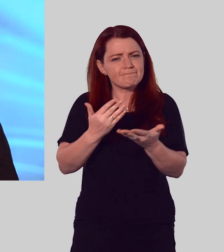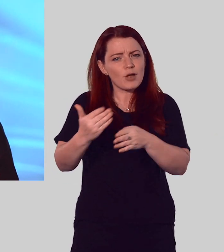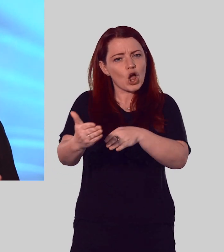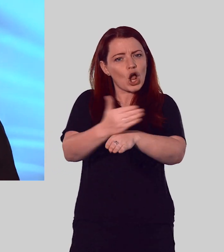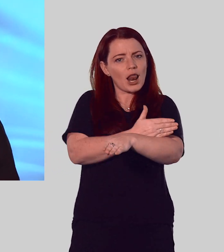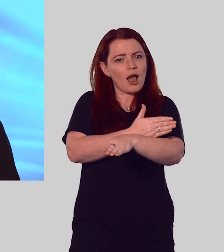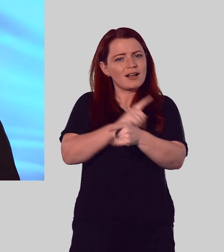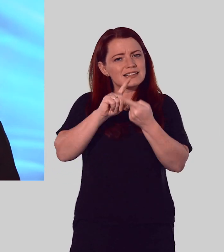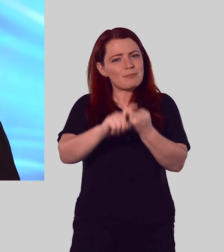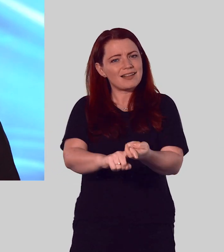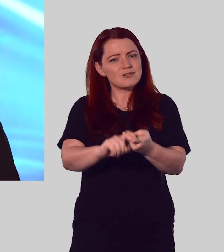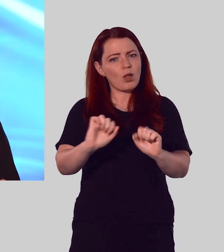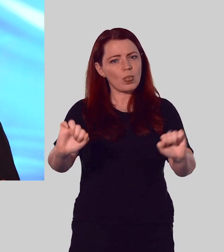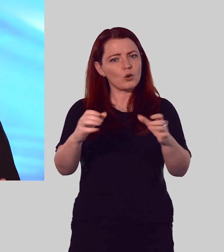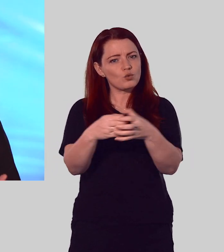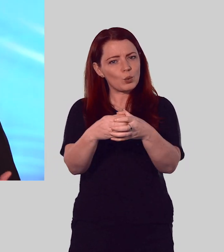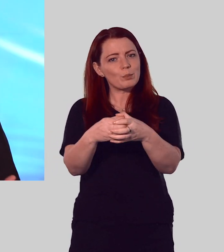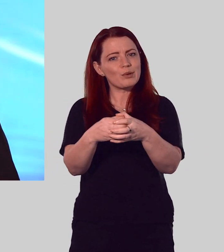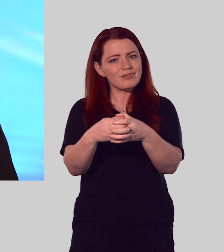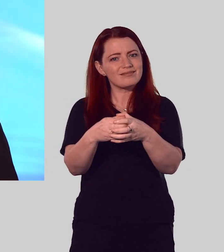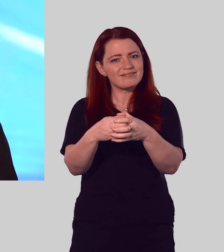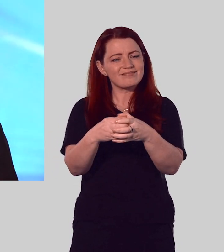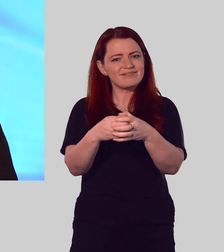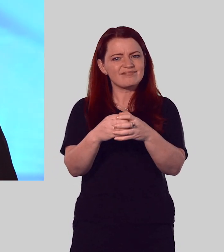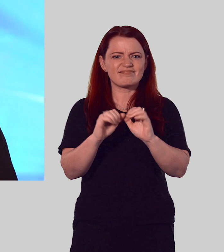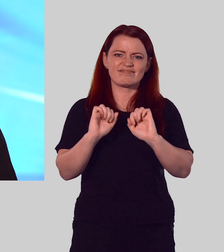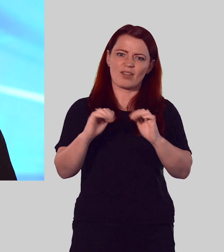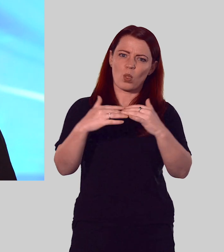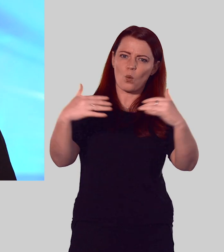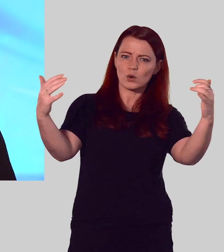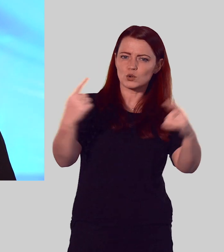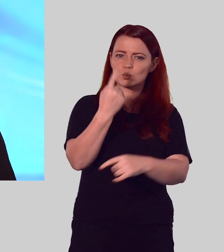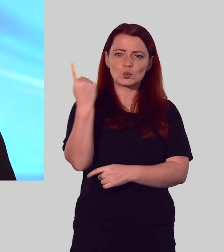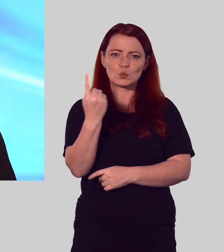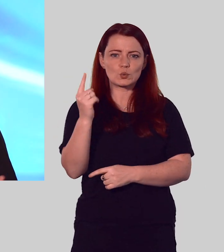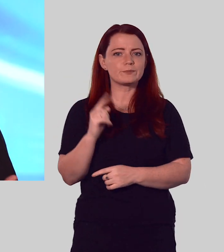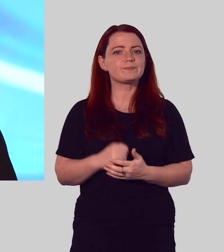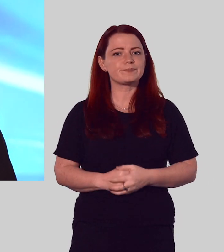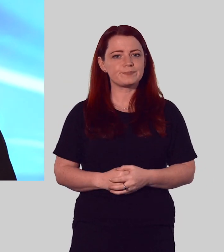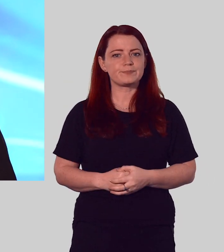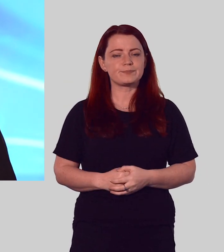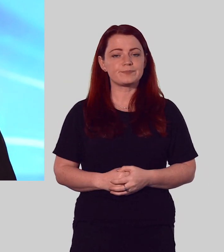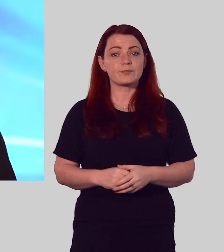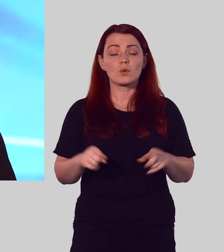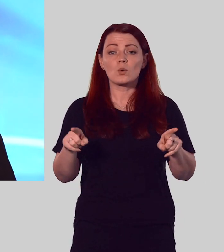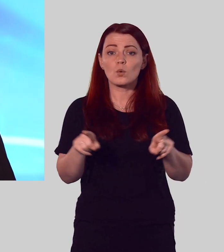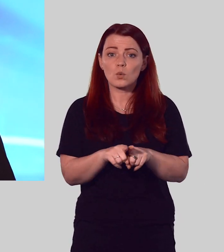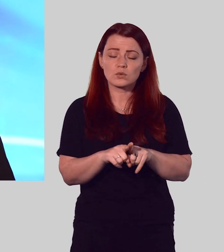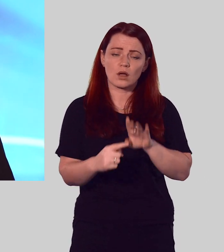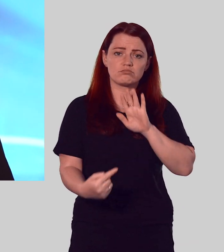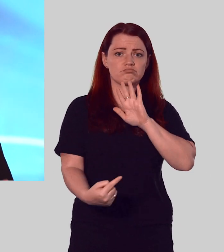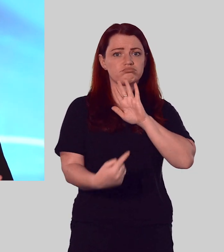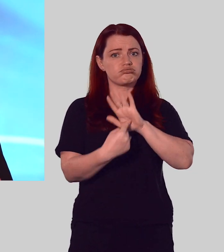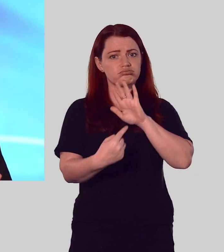group the theatre makers are working with and the intended audience and also very importantly where your